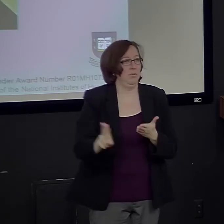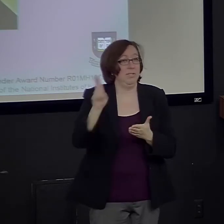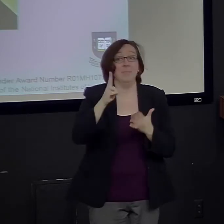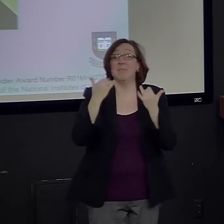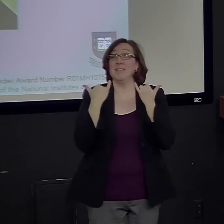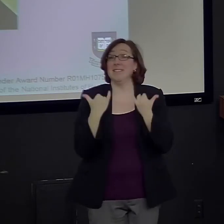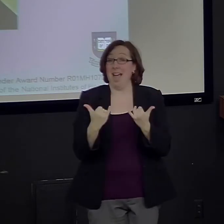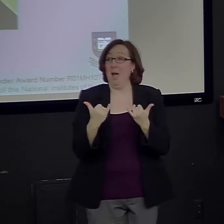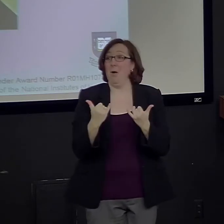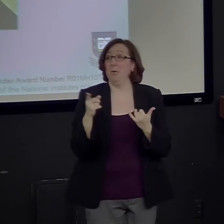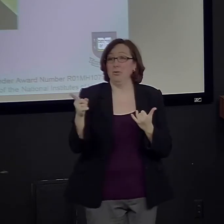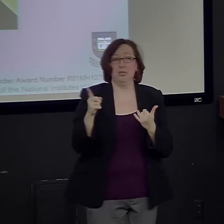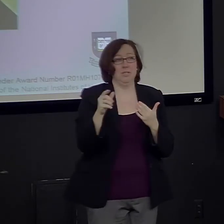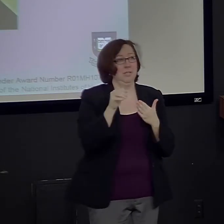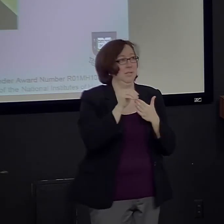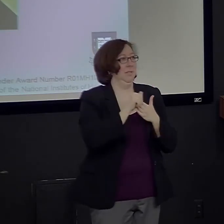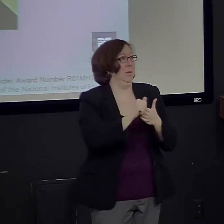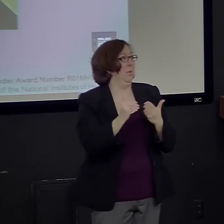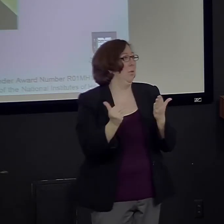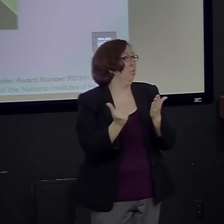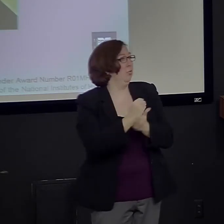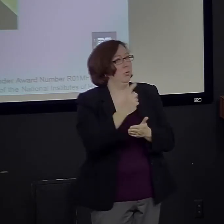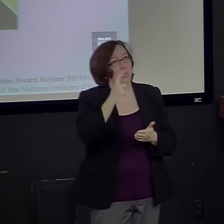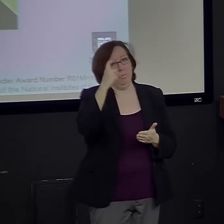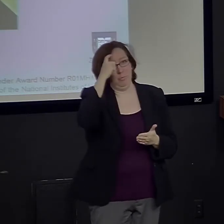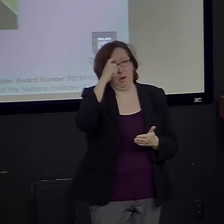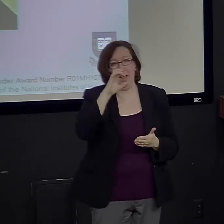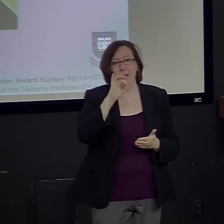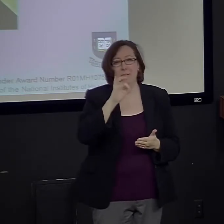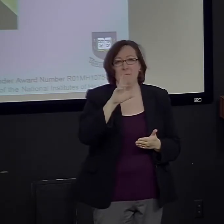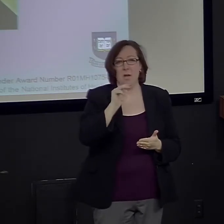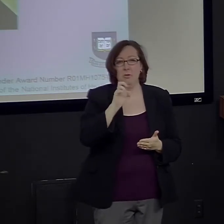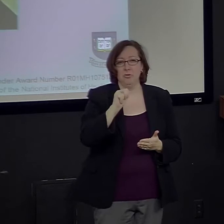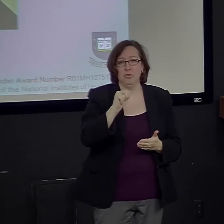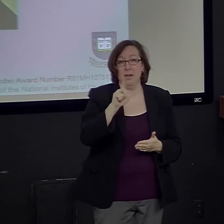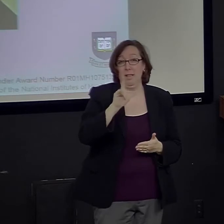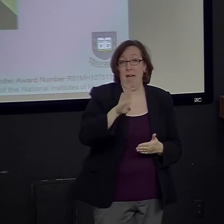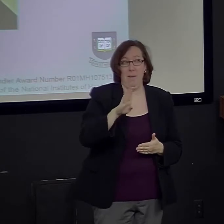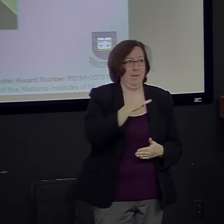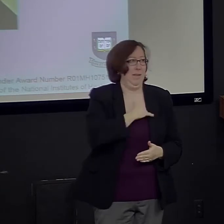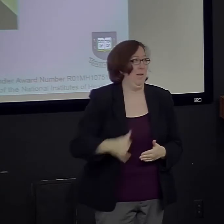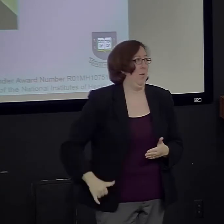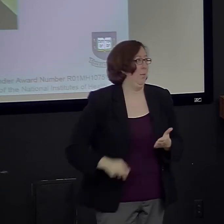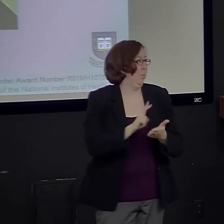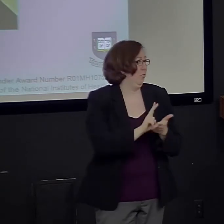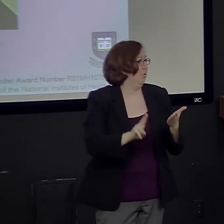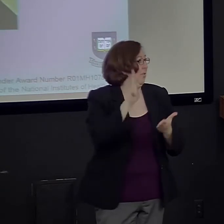to lead the new Brain Function Laboratory. She has received her Master's Degree